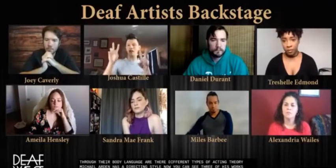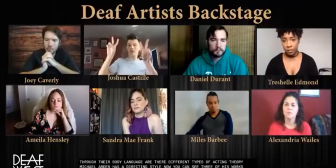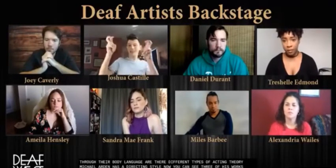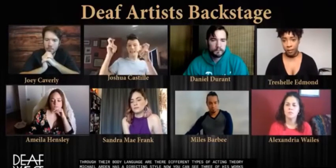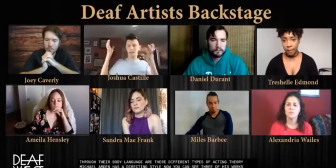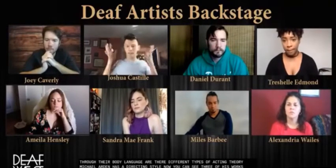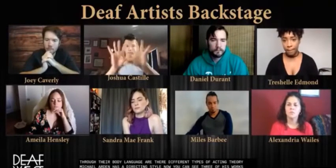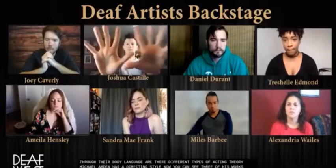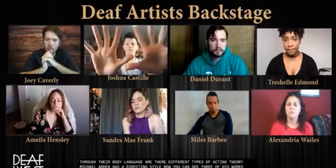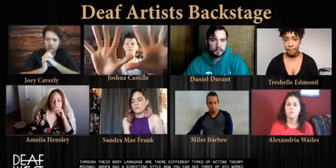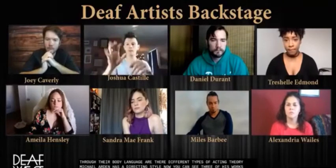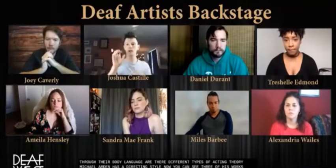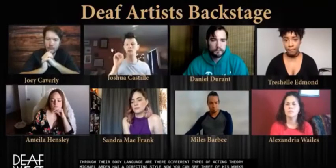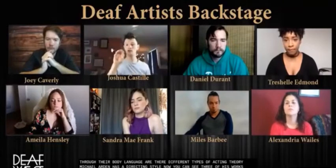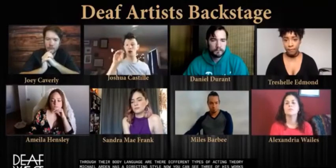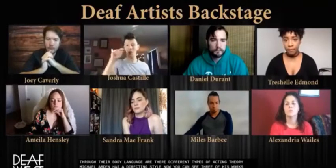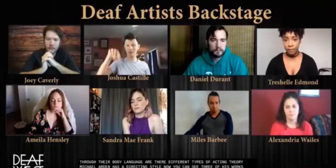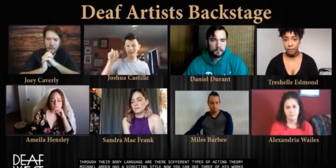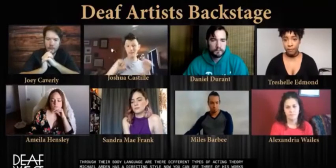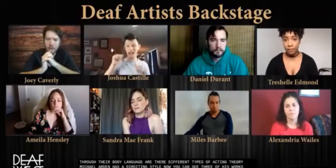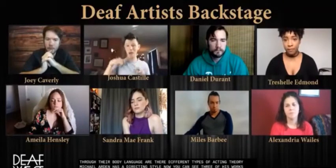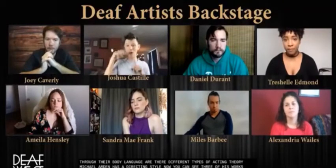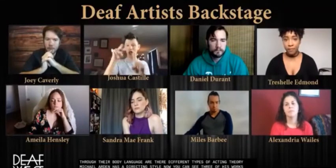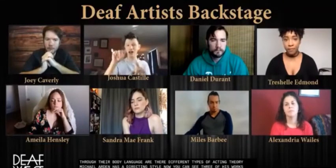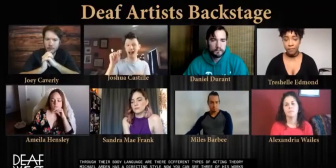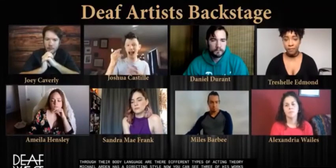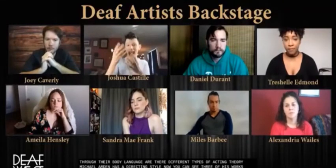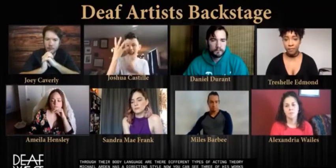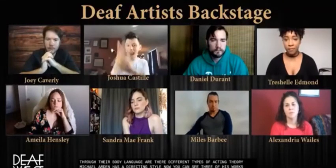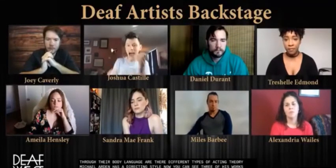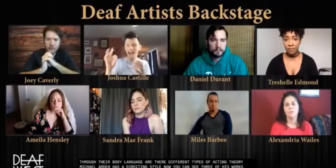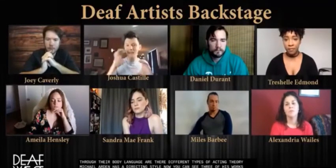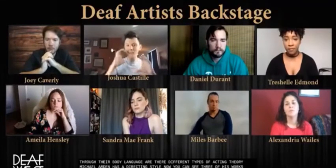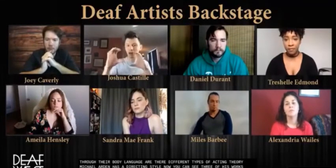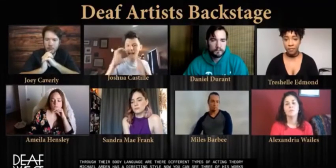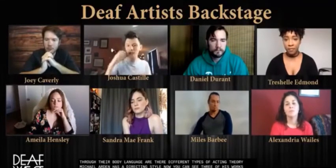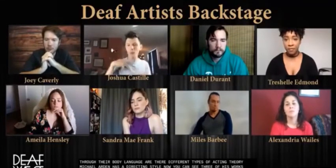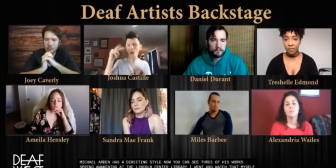Michael Arden's style is a really in-your-face kind of style.